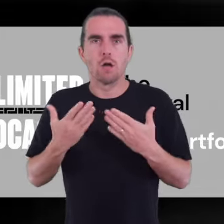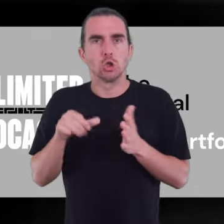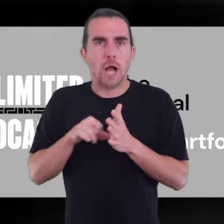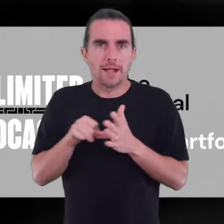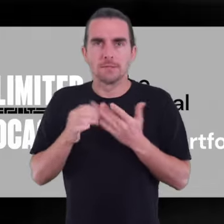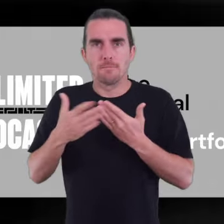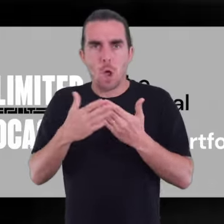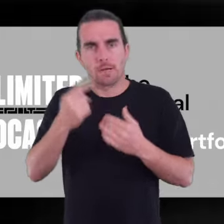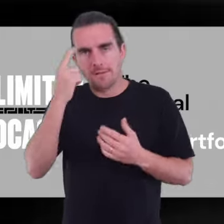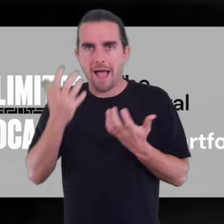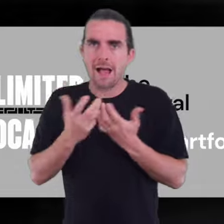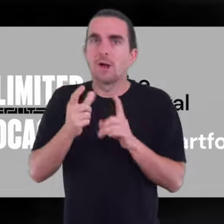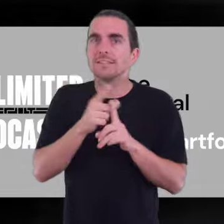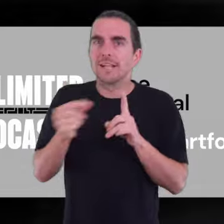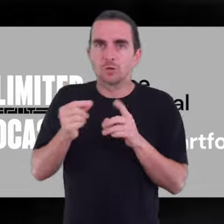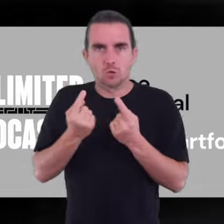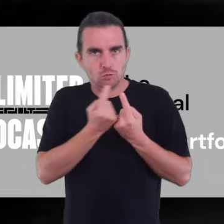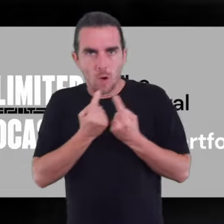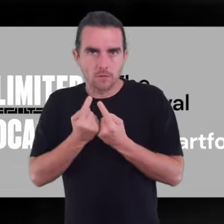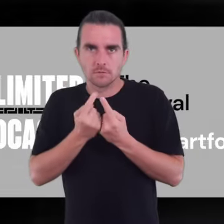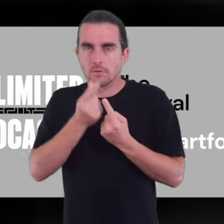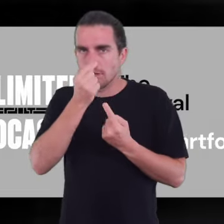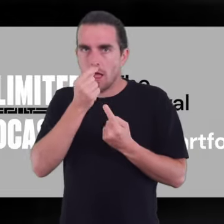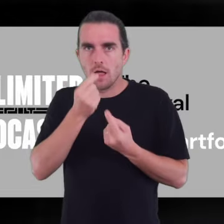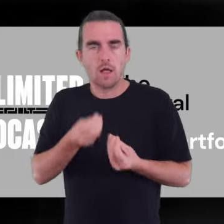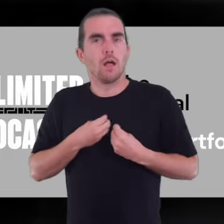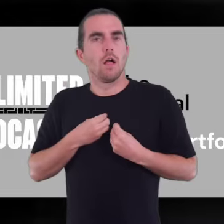and thinking about how digital tools can act